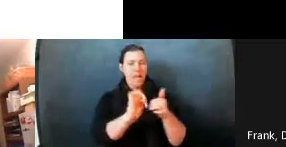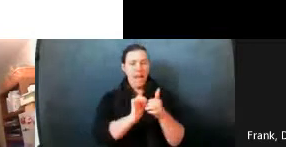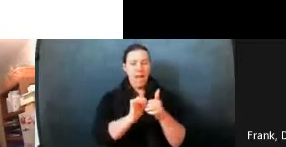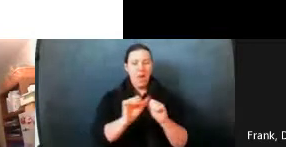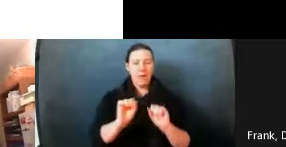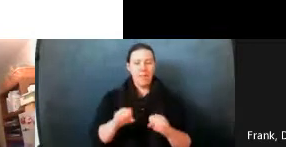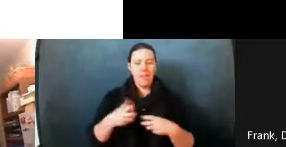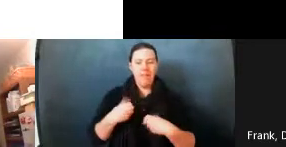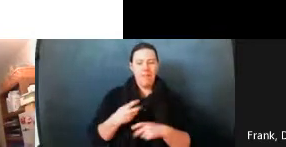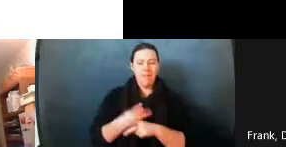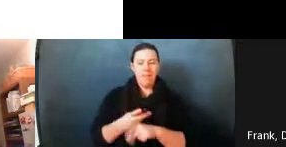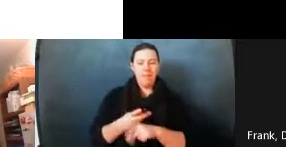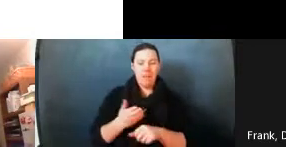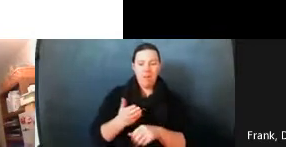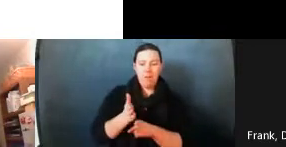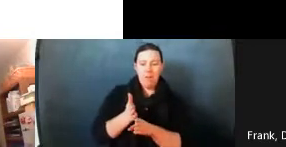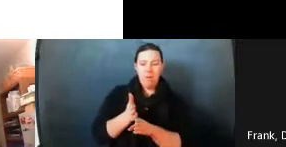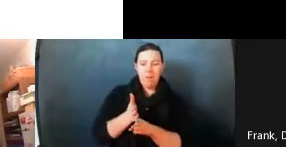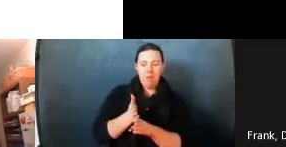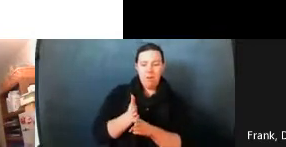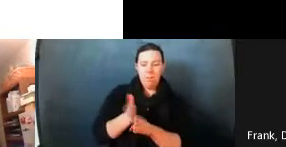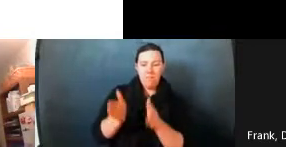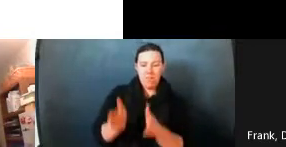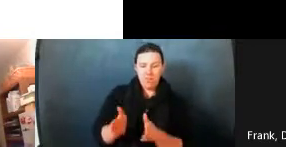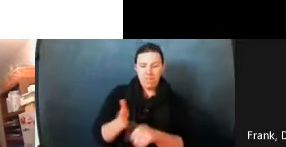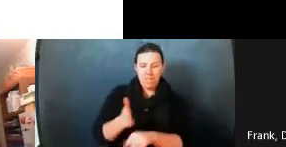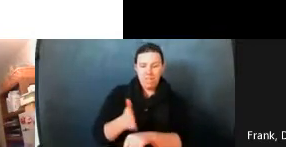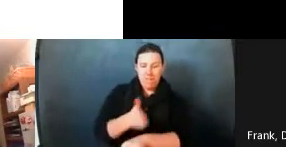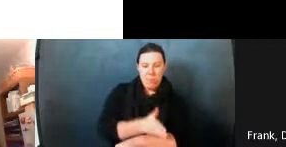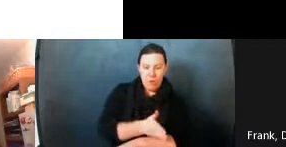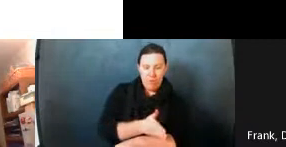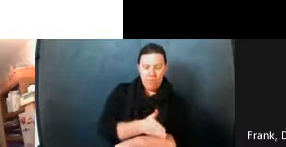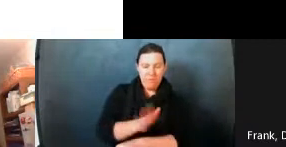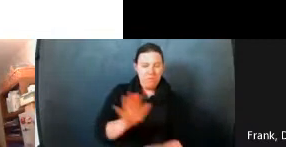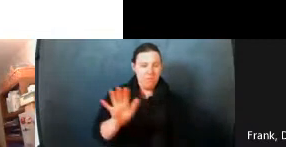There is no way for me or my cohorts, you know,